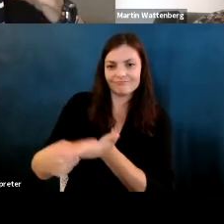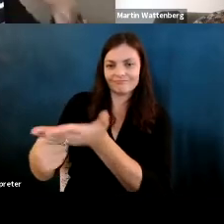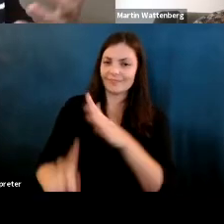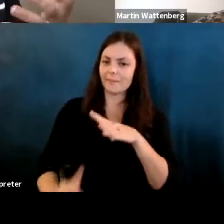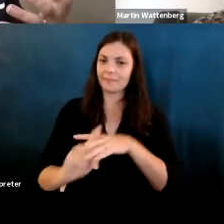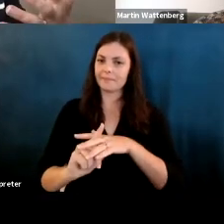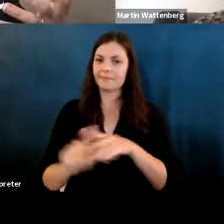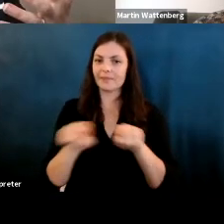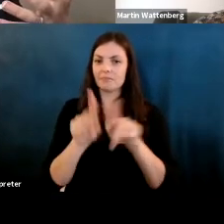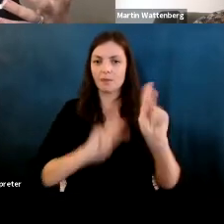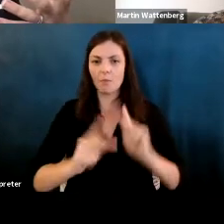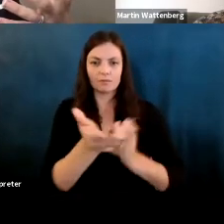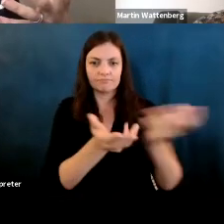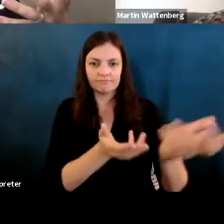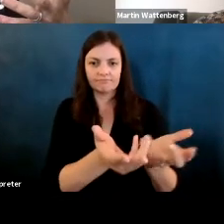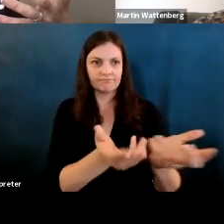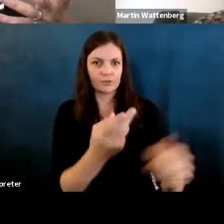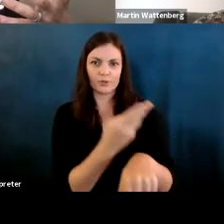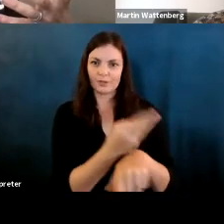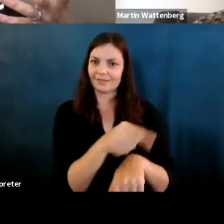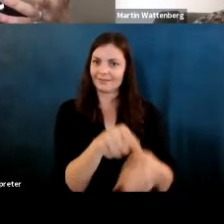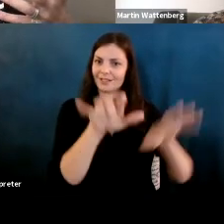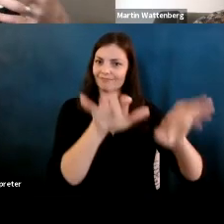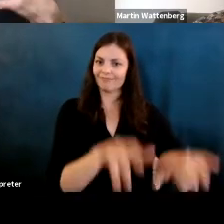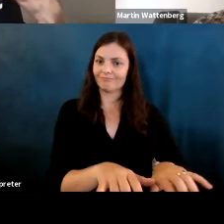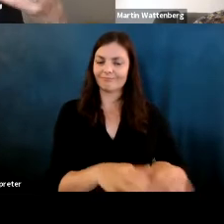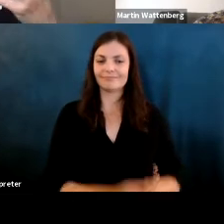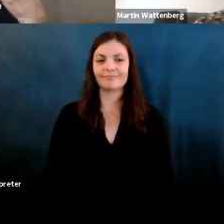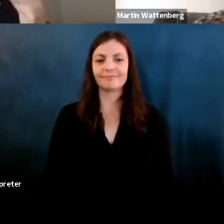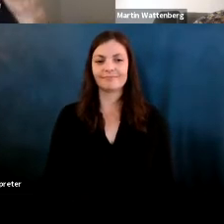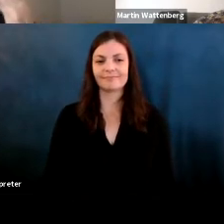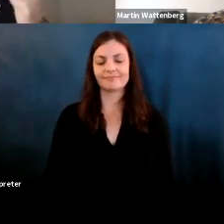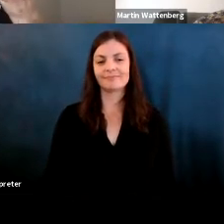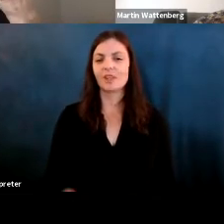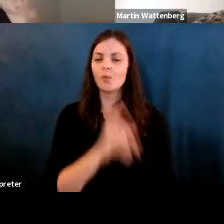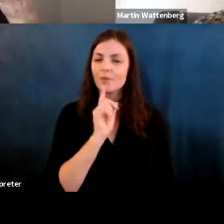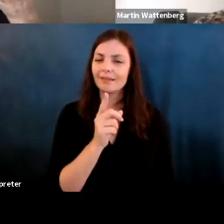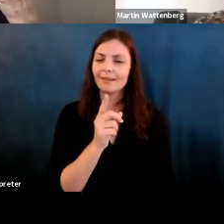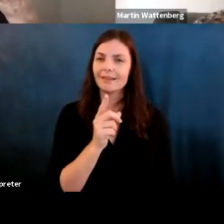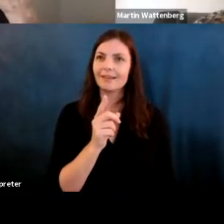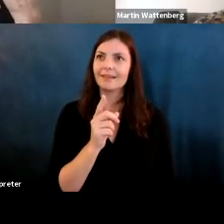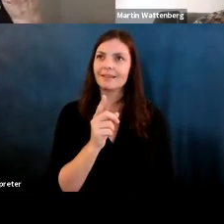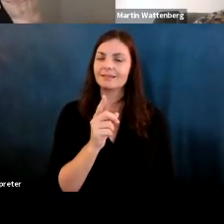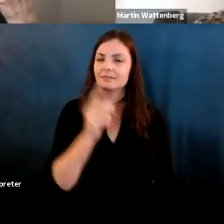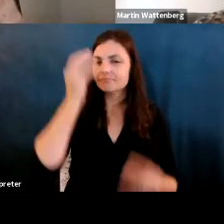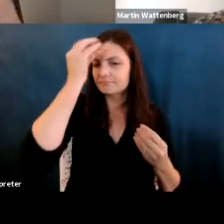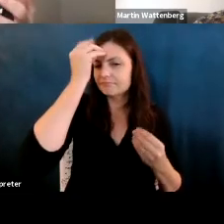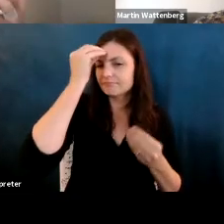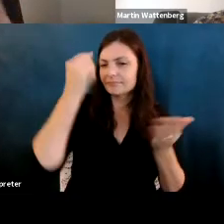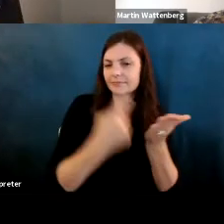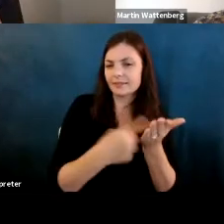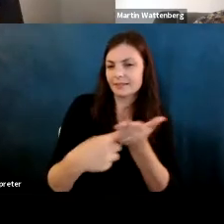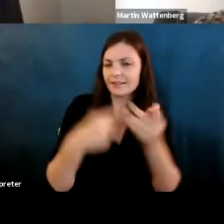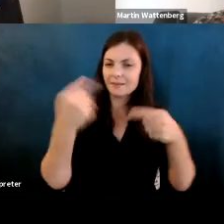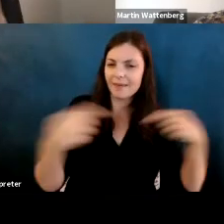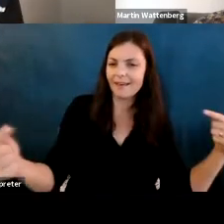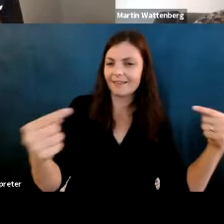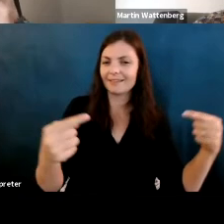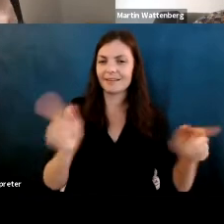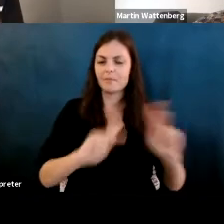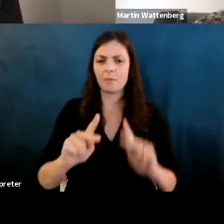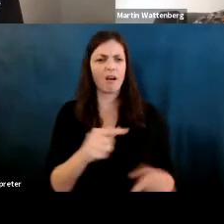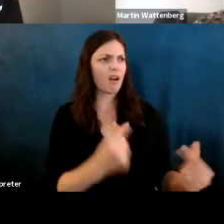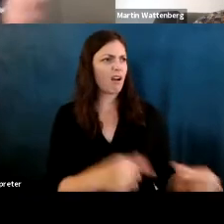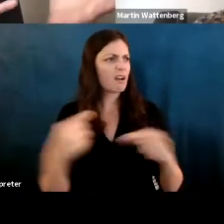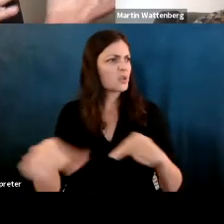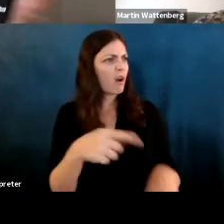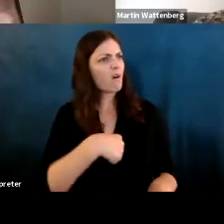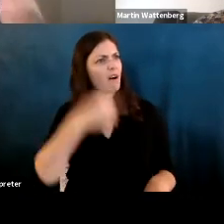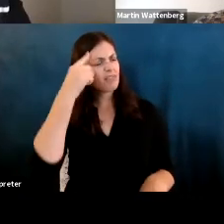Fernanda Viegas: As people were interacting with this visualization and really kind of thoughtful debate around whoa I wouldn't think that this was whatever cheap or expensive or.